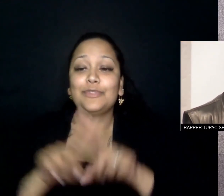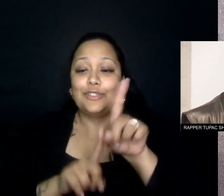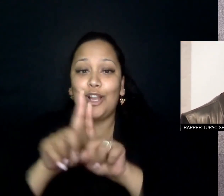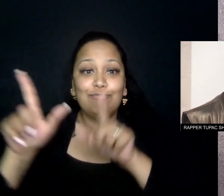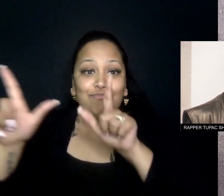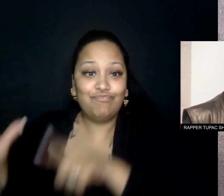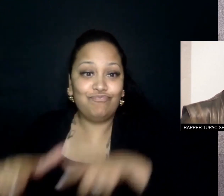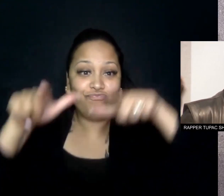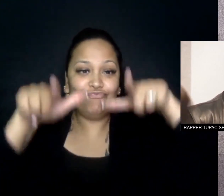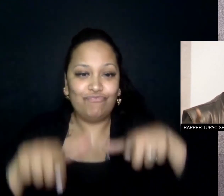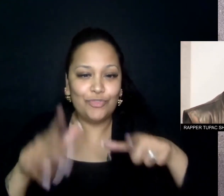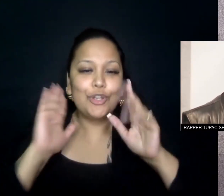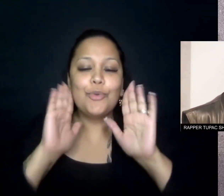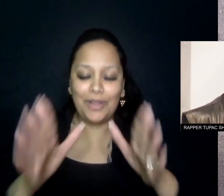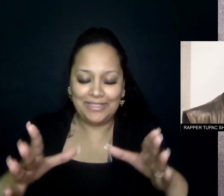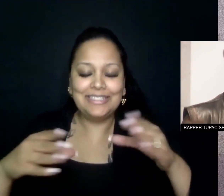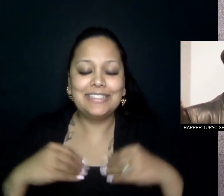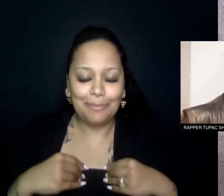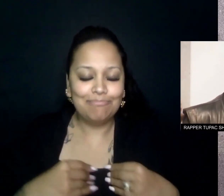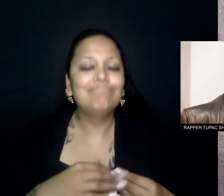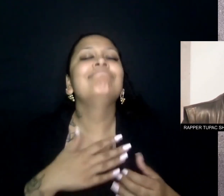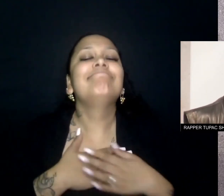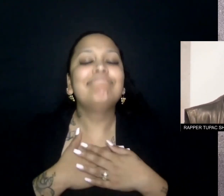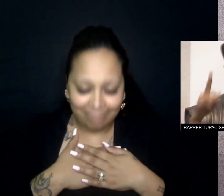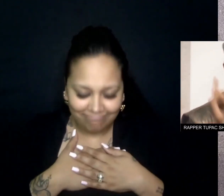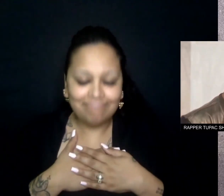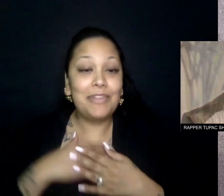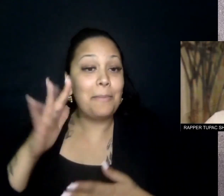the star will be accepted by Shakur's sister.